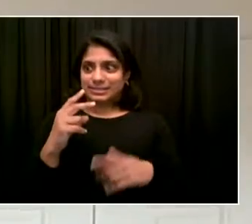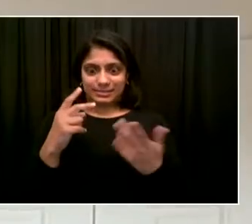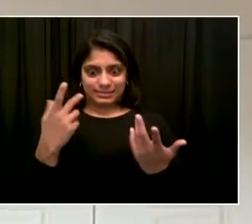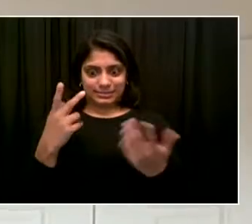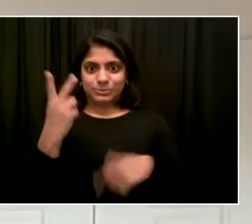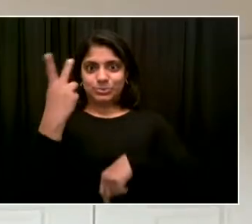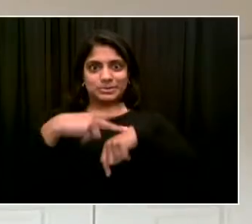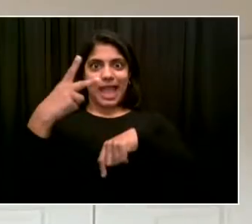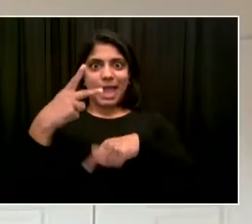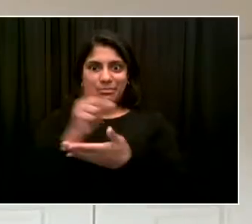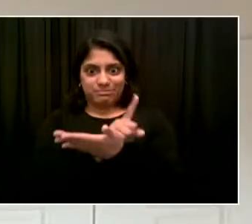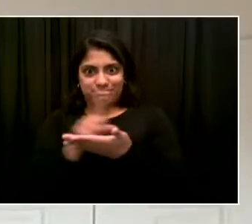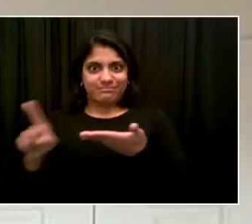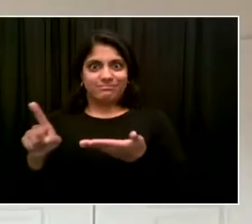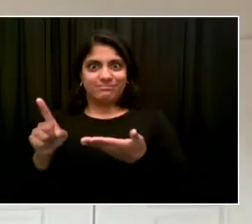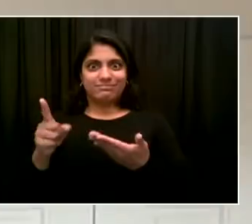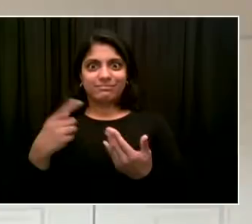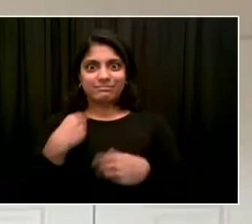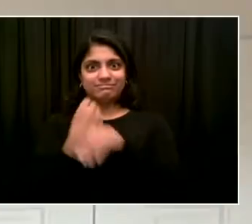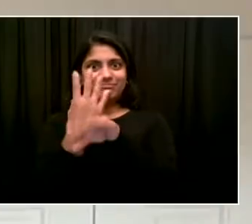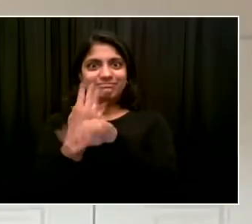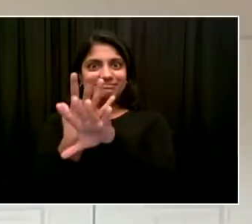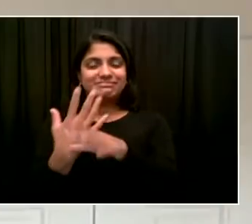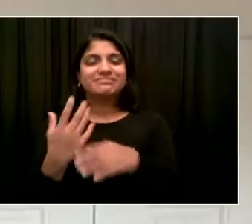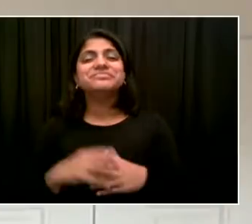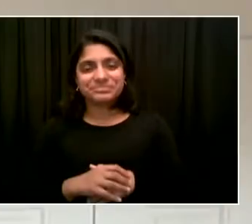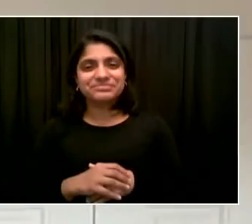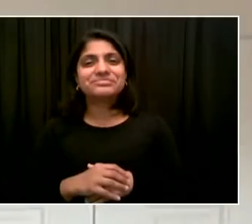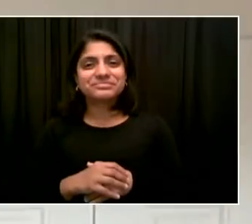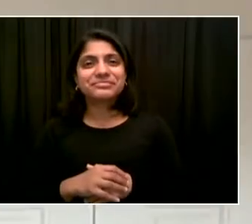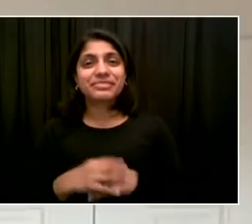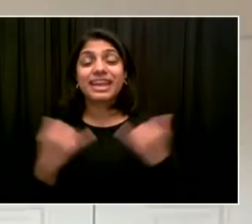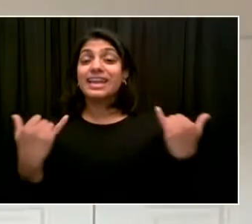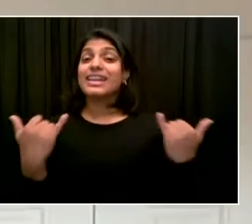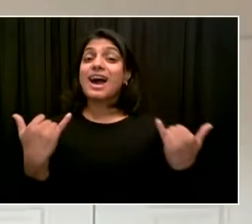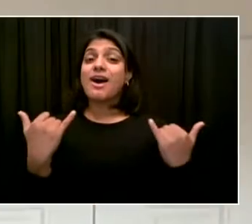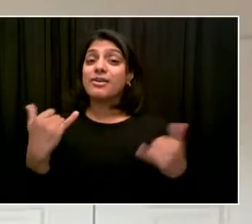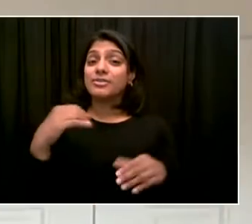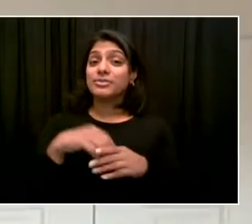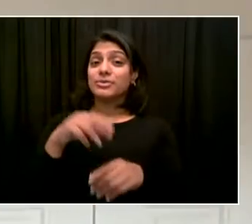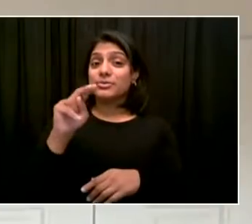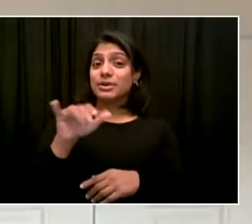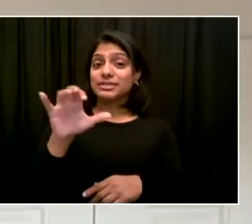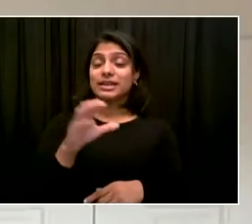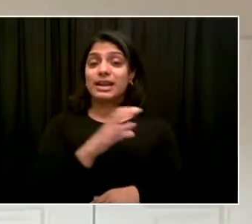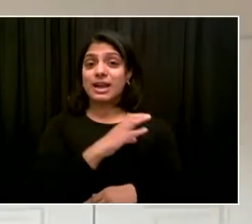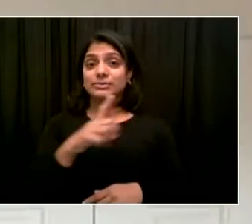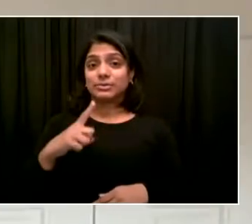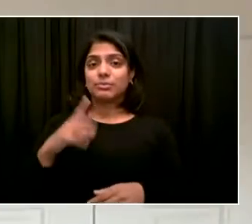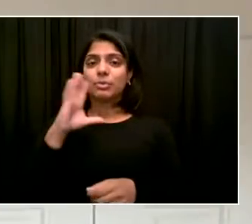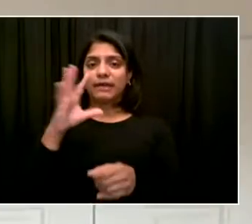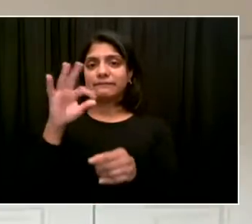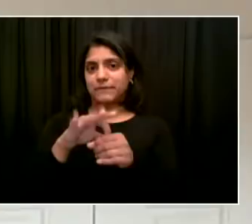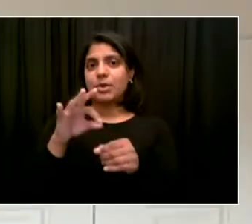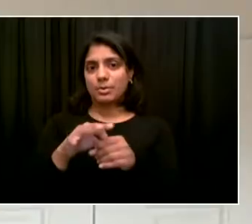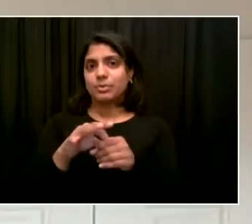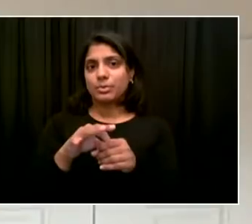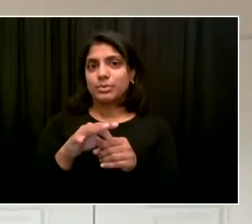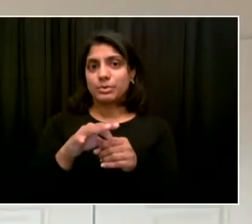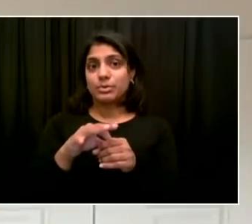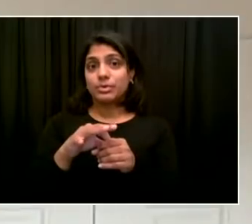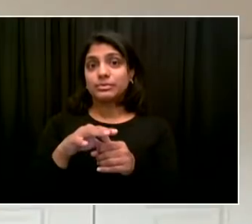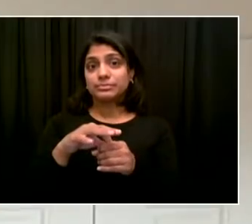JOINING US.